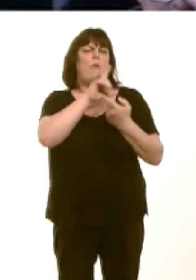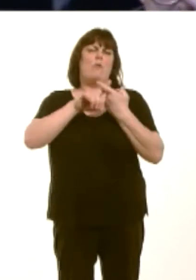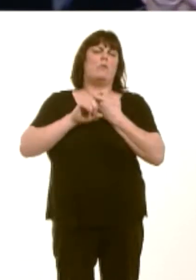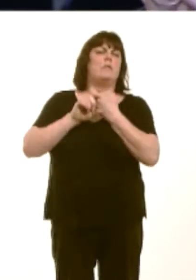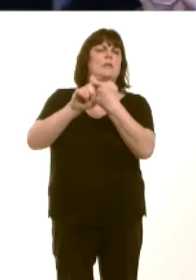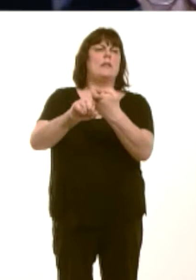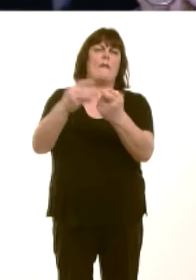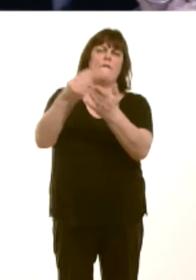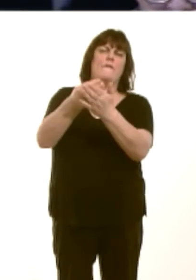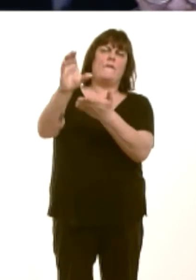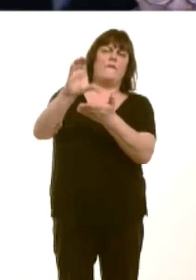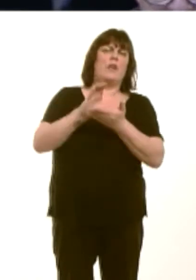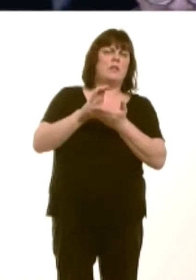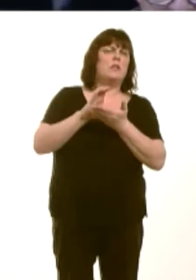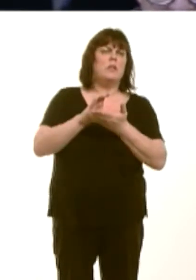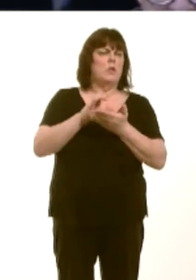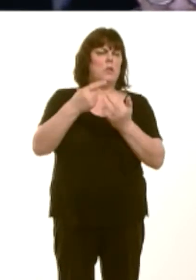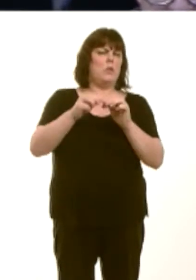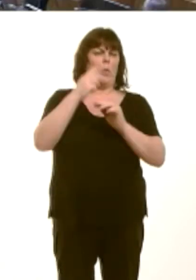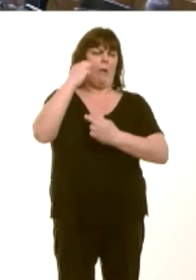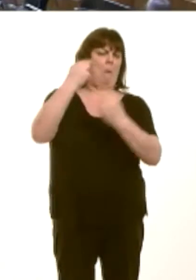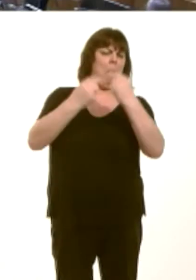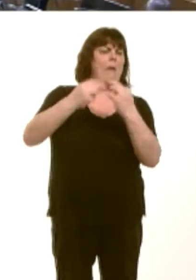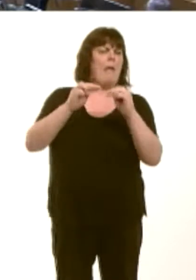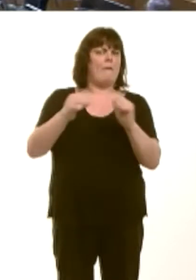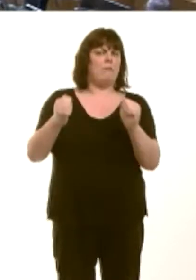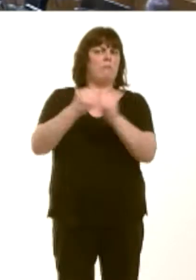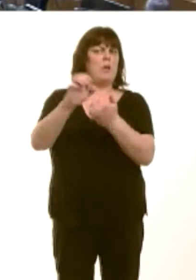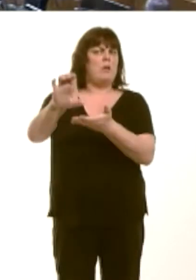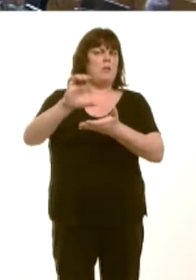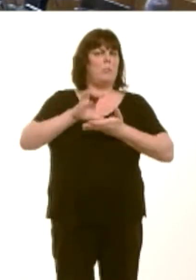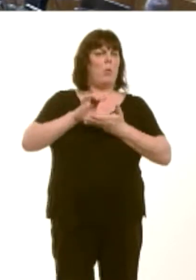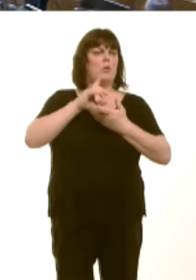be judged as to whether they can receive support to maintain services in areas such as Llanwrtyd?